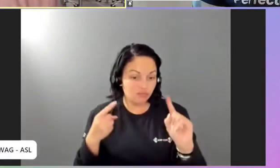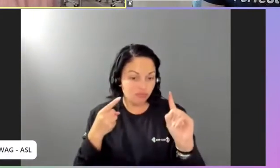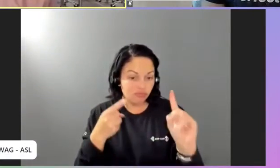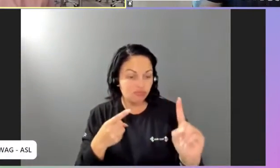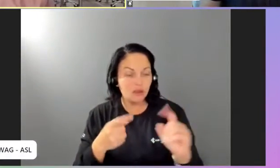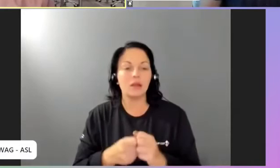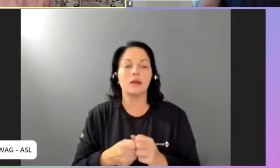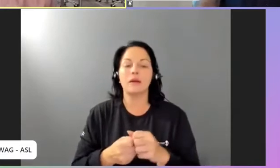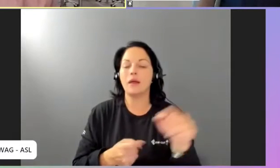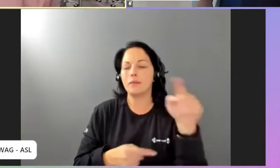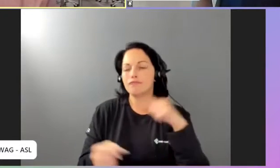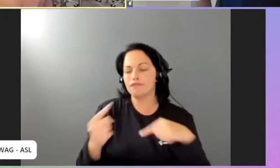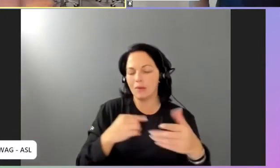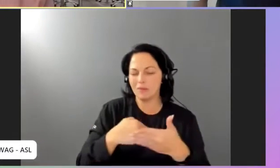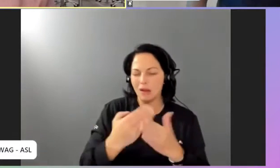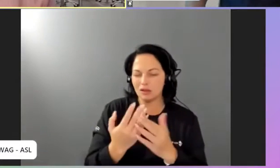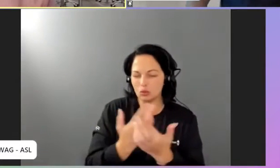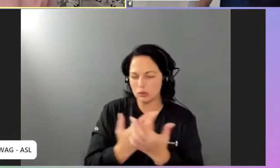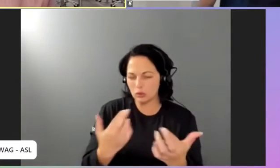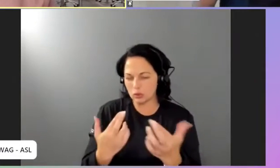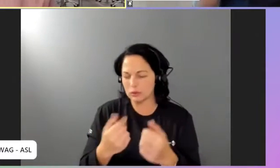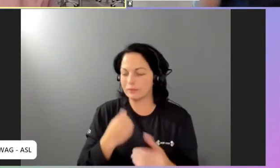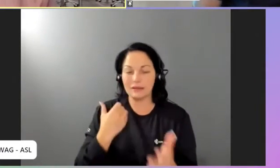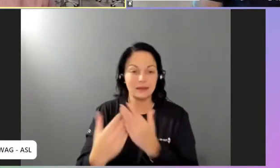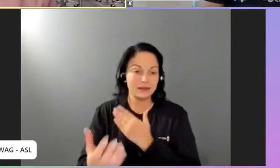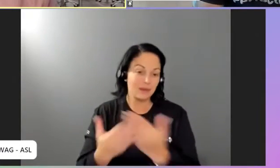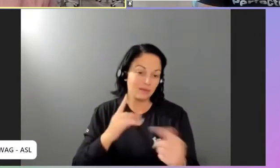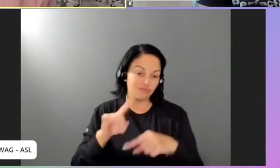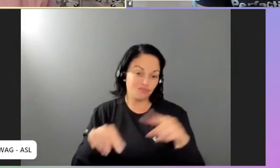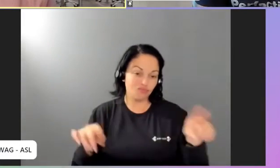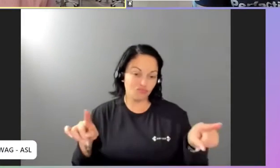improvement is how you go from A12